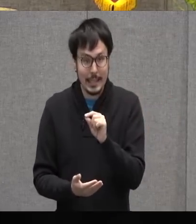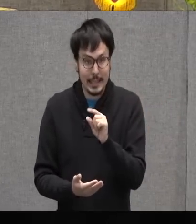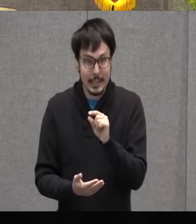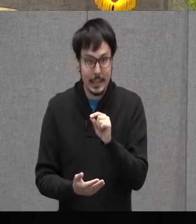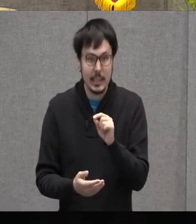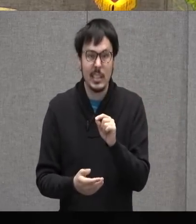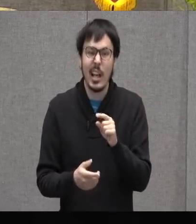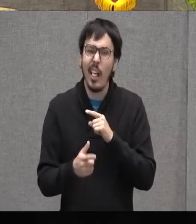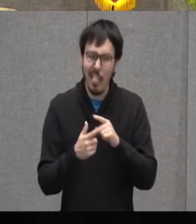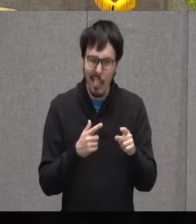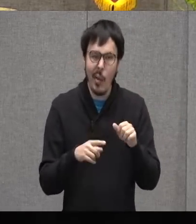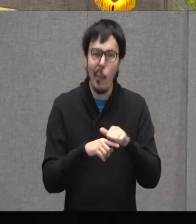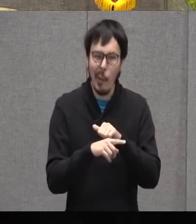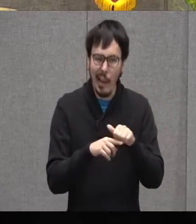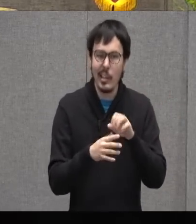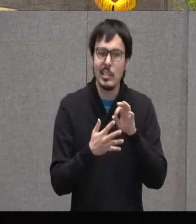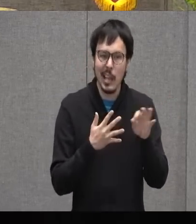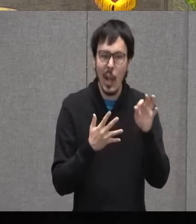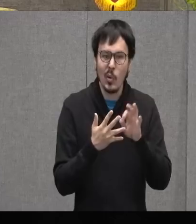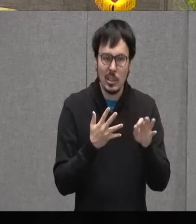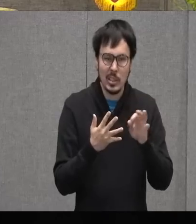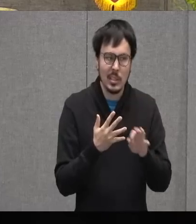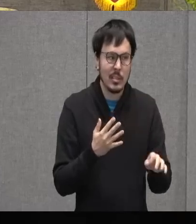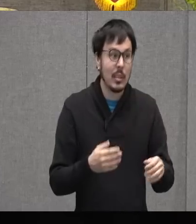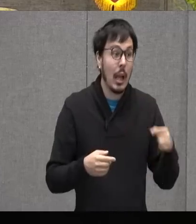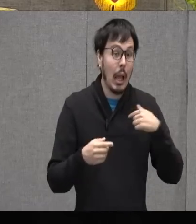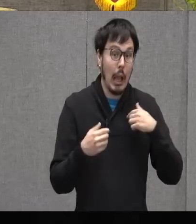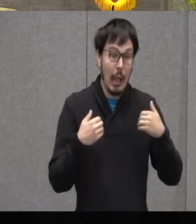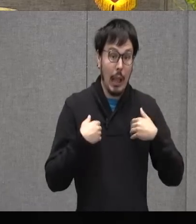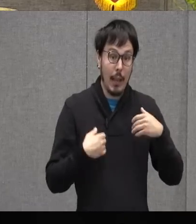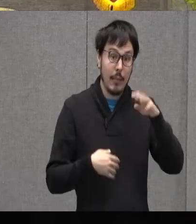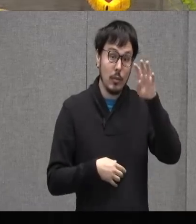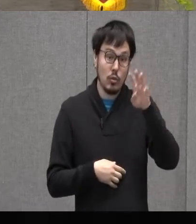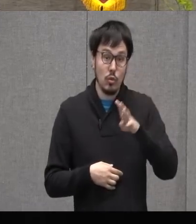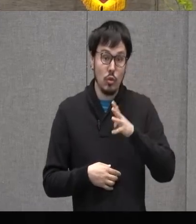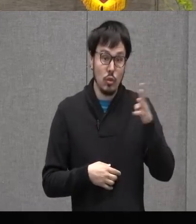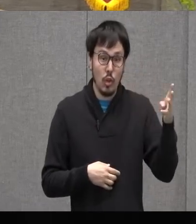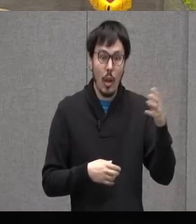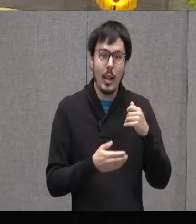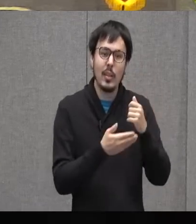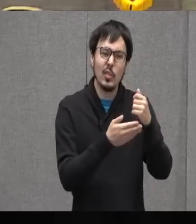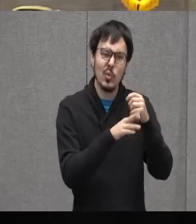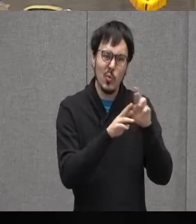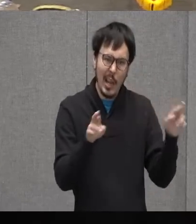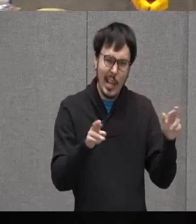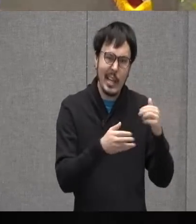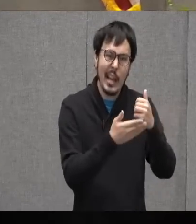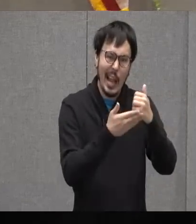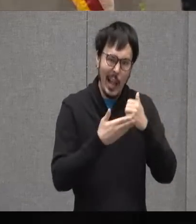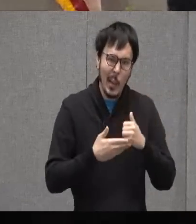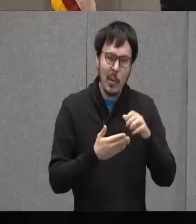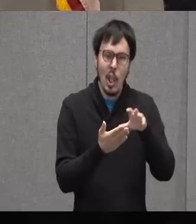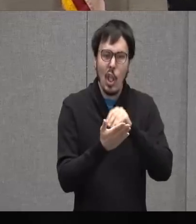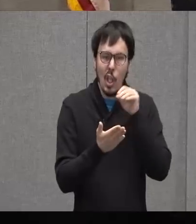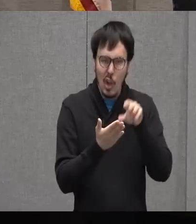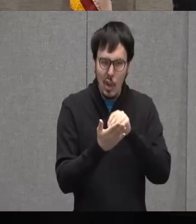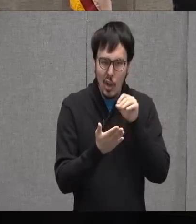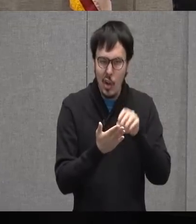and I have my charts up here that are ready for us. So I'm gonna write the number 20, right in the middle.